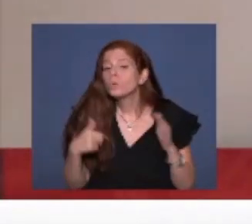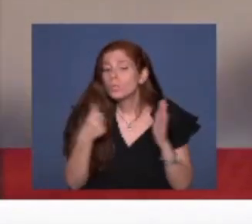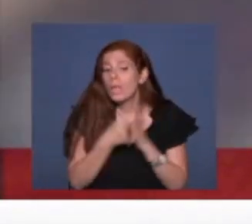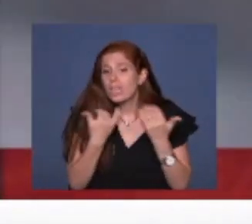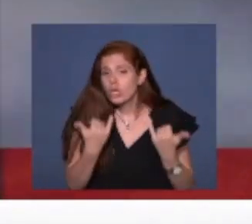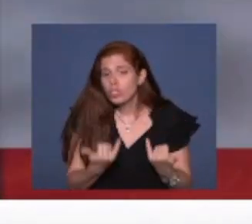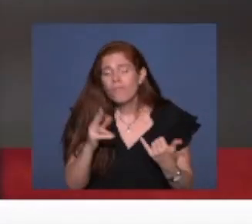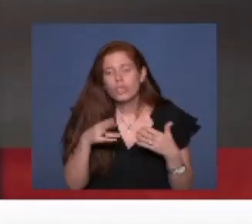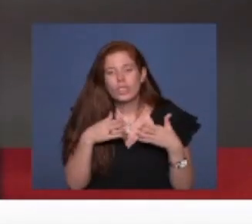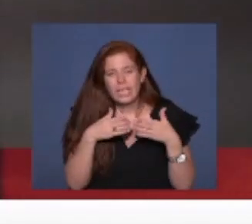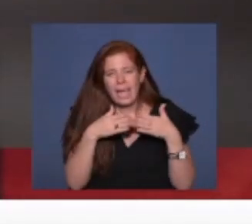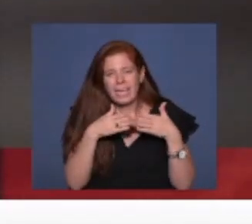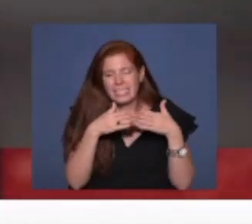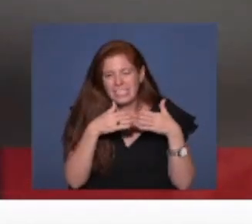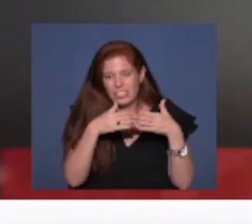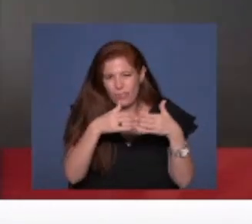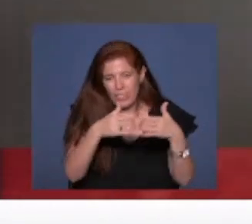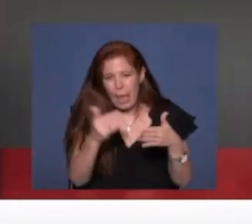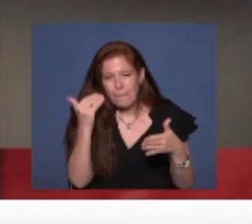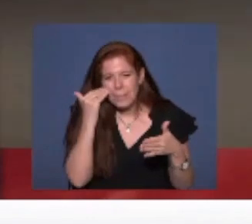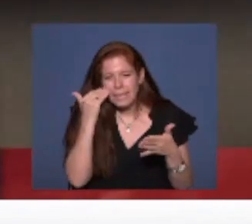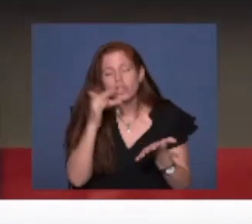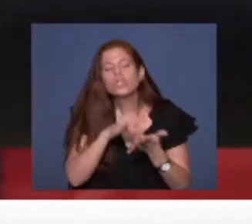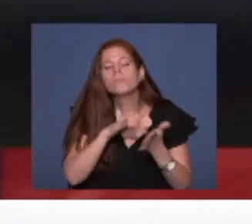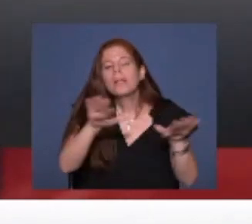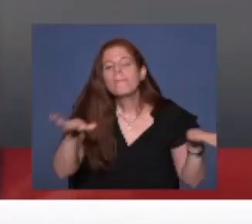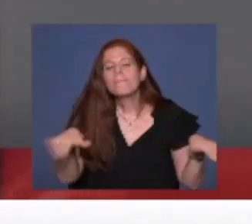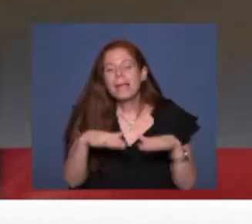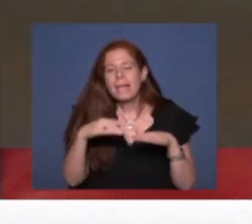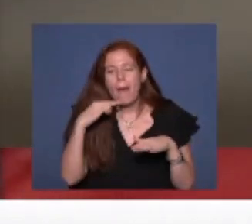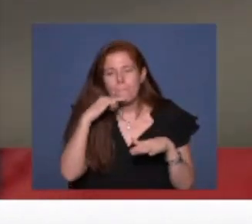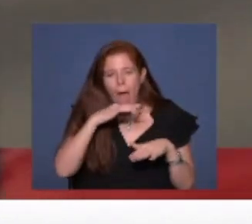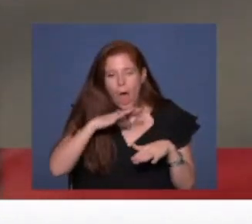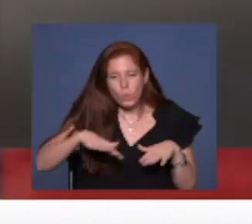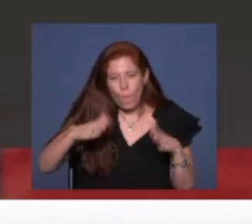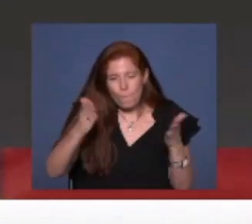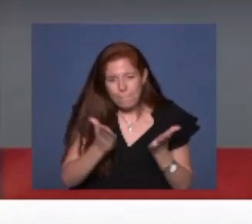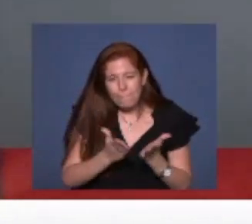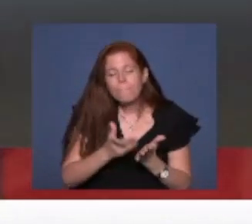Israel also sent a navy ship down there, and there are air force detection systems as well,